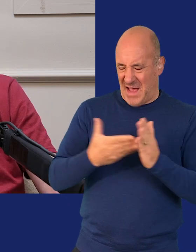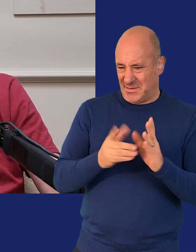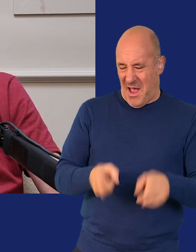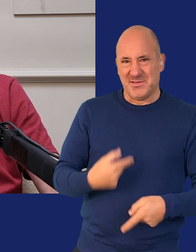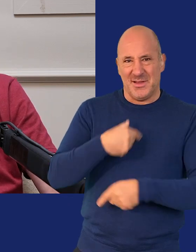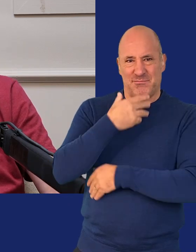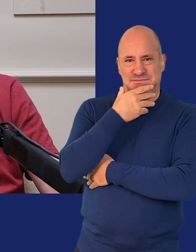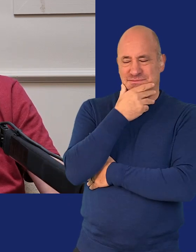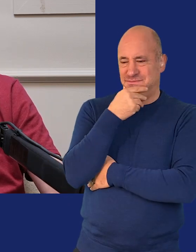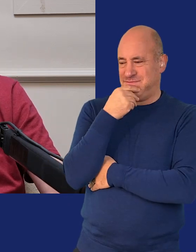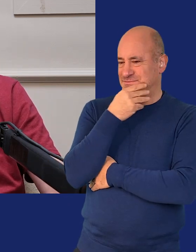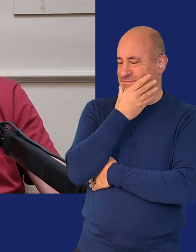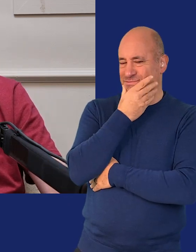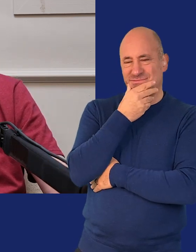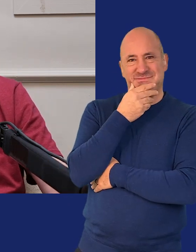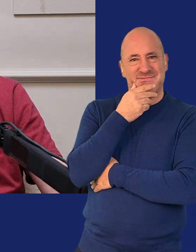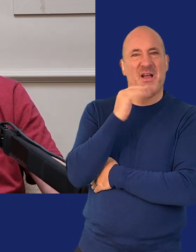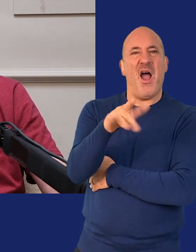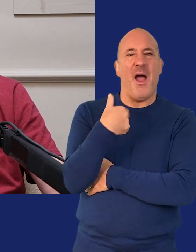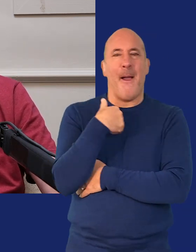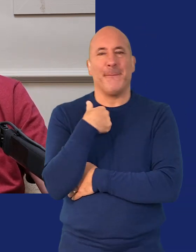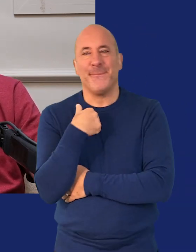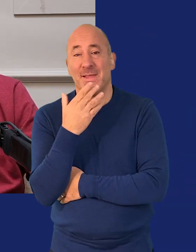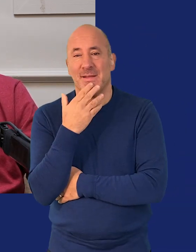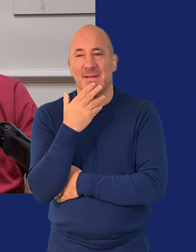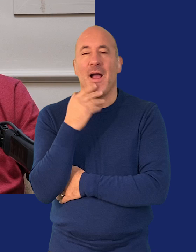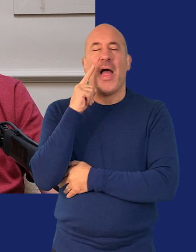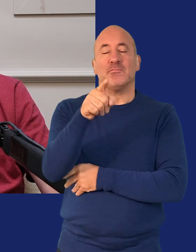But I would, I would probably say, um, just exactly, I think when we talk